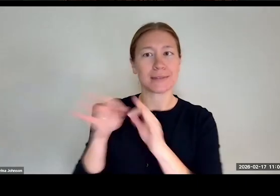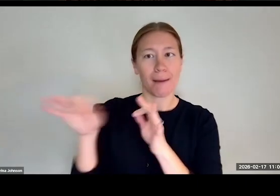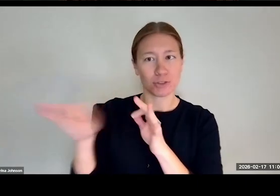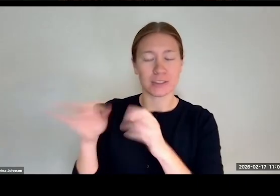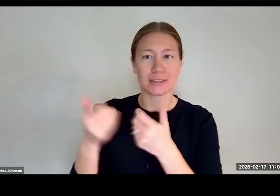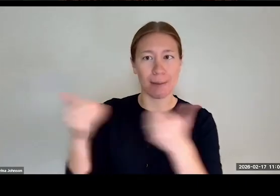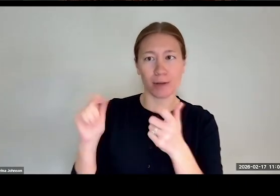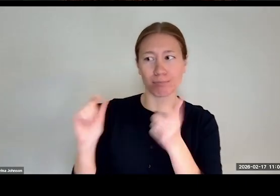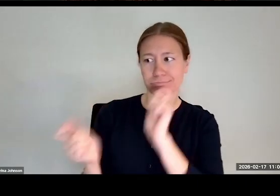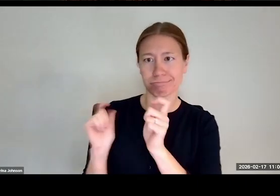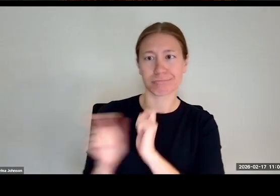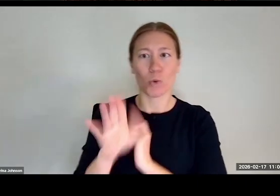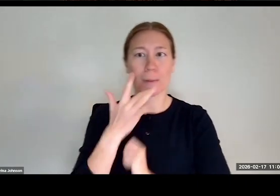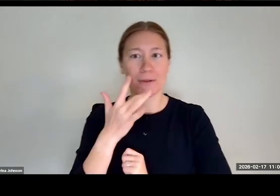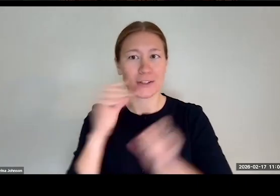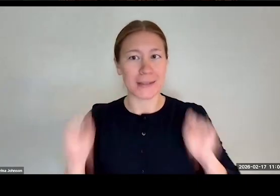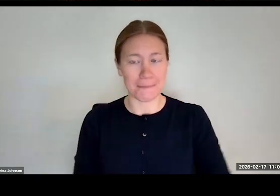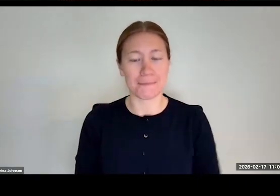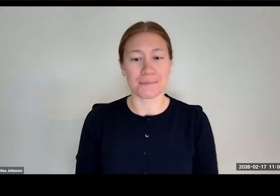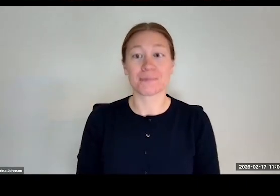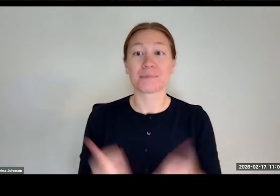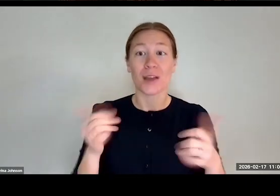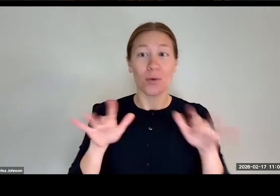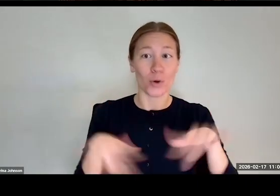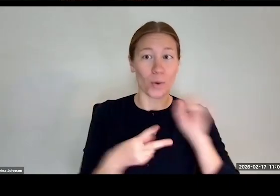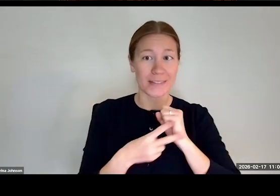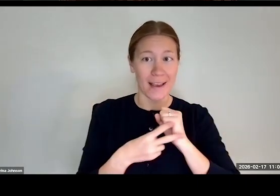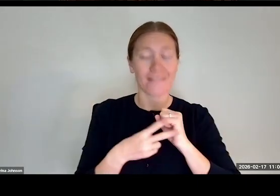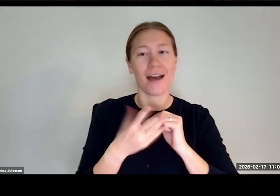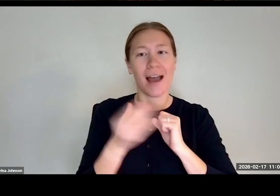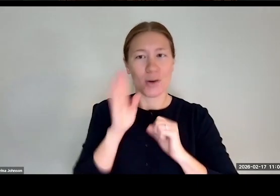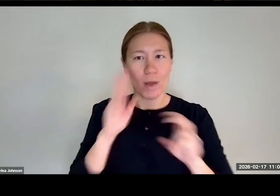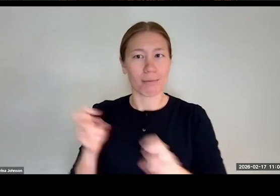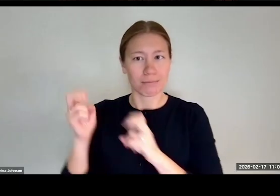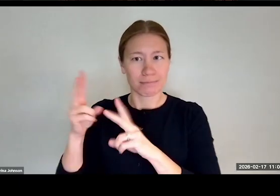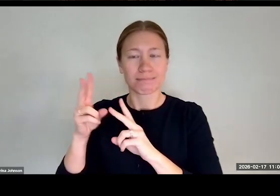and it will be posted to the Equity, Civil Rights and Title IX Office's YouTube channel,